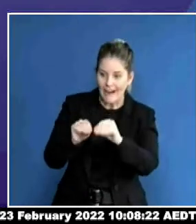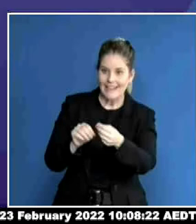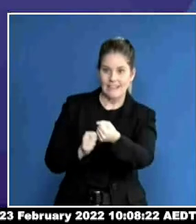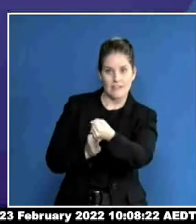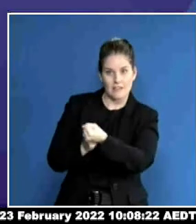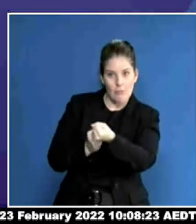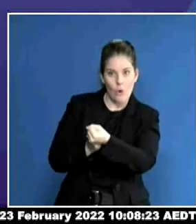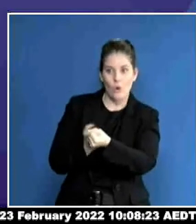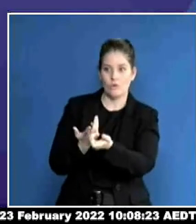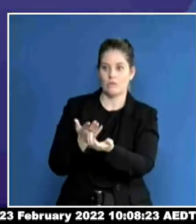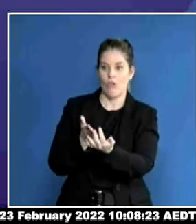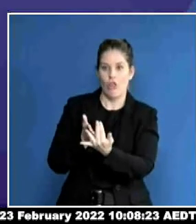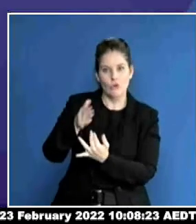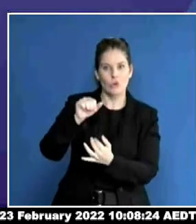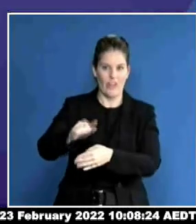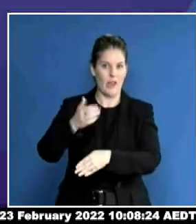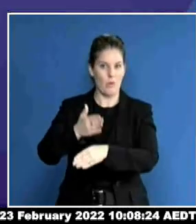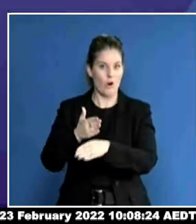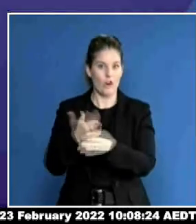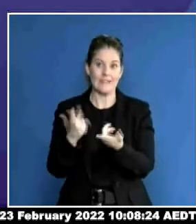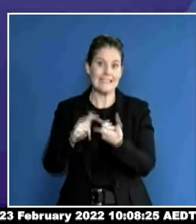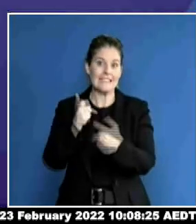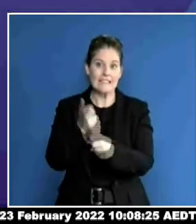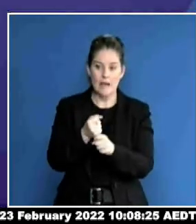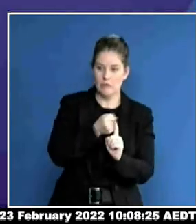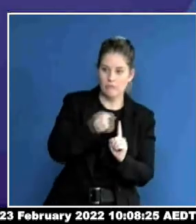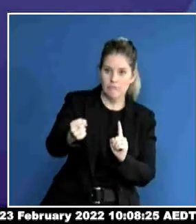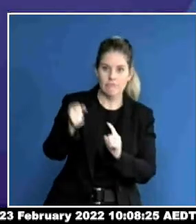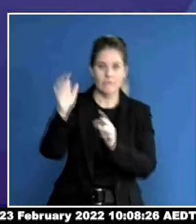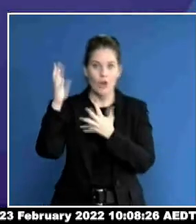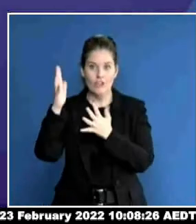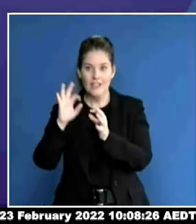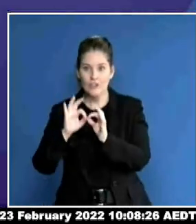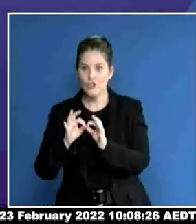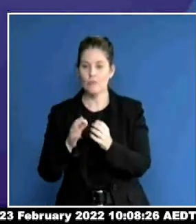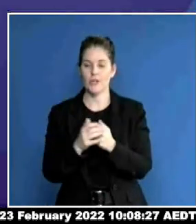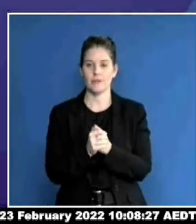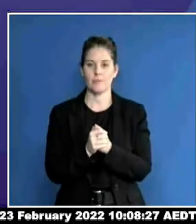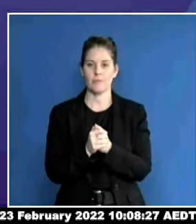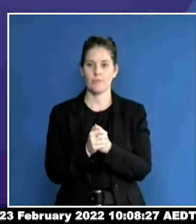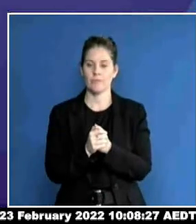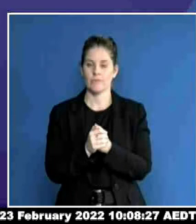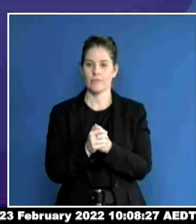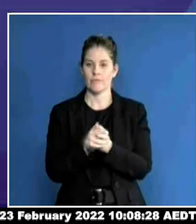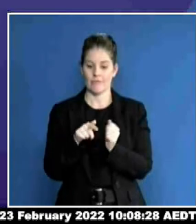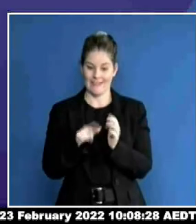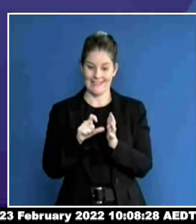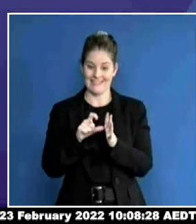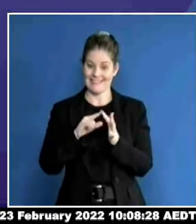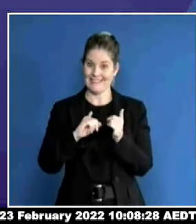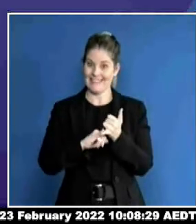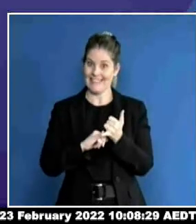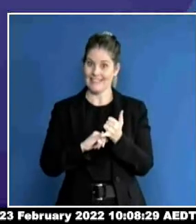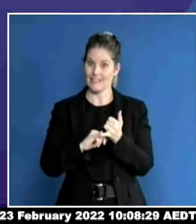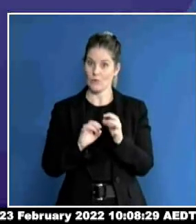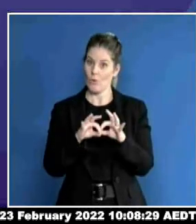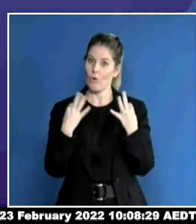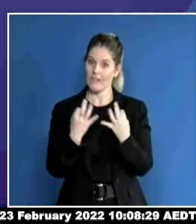interpreters. DES providers also have a role in advising employers how to provide support to employees with disability.